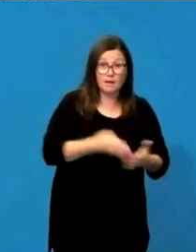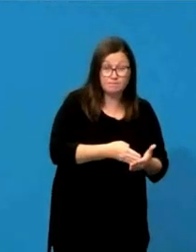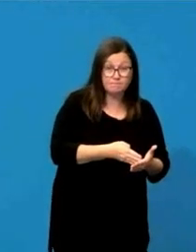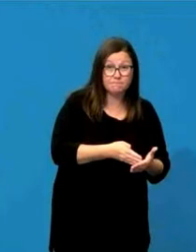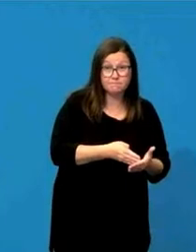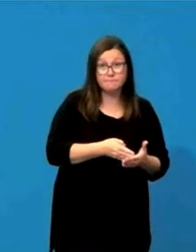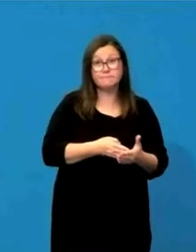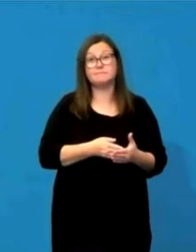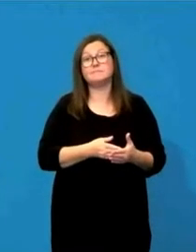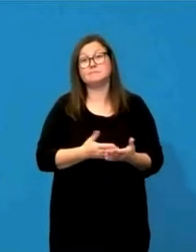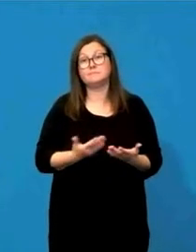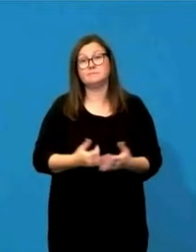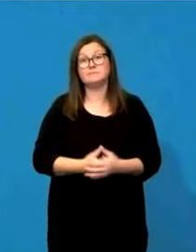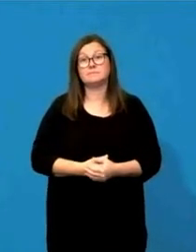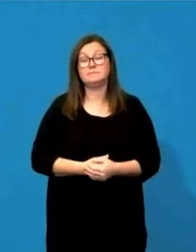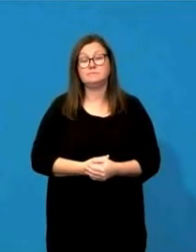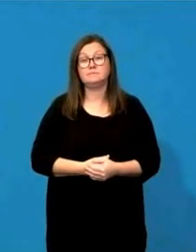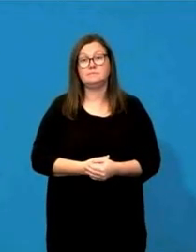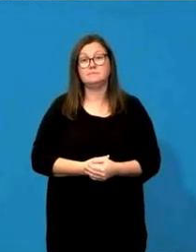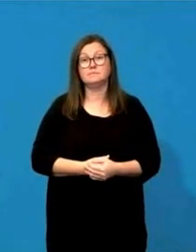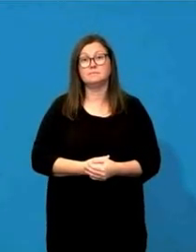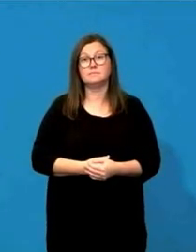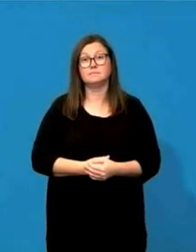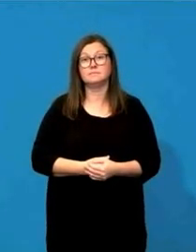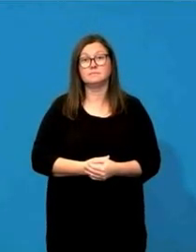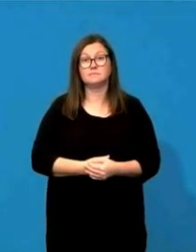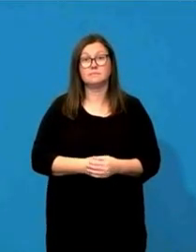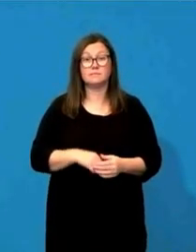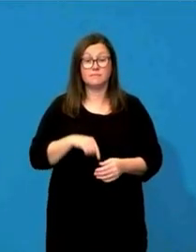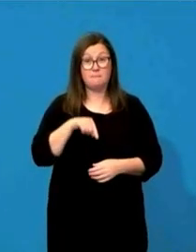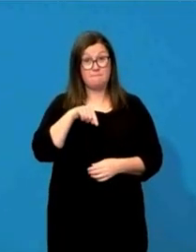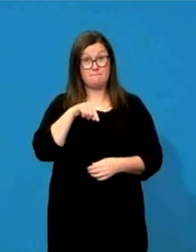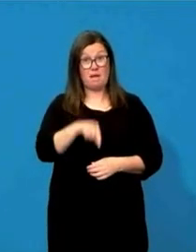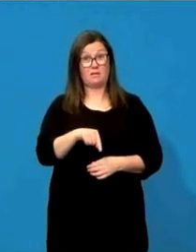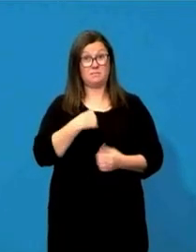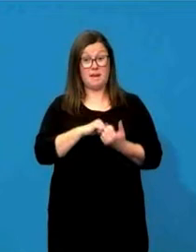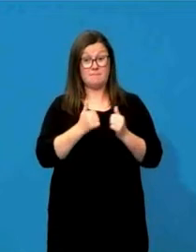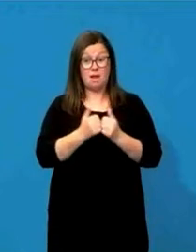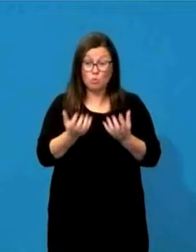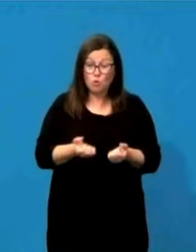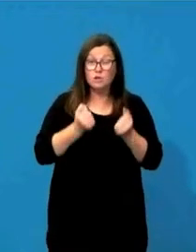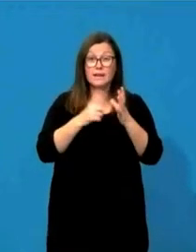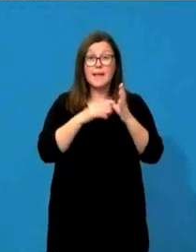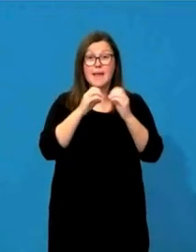But he has - he went to the extent of getting himself an ABN number, but the barriers for him is just too hard to get over.